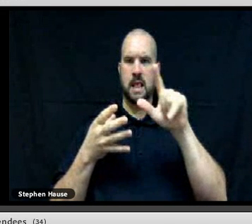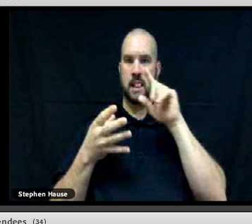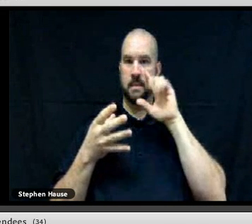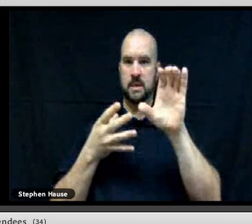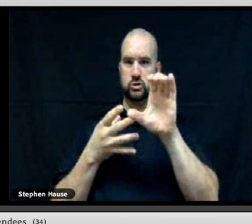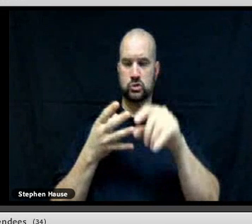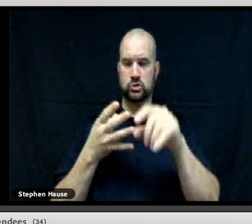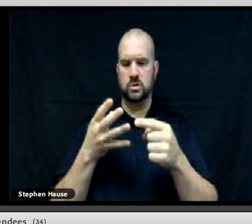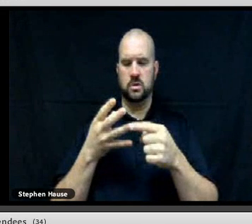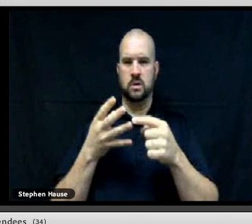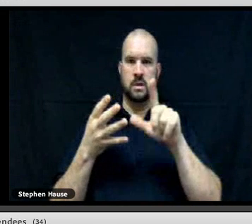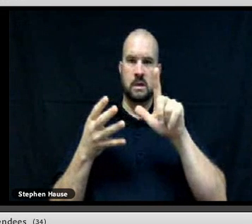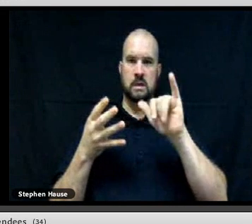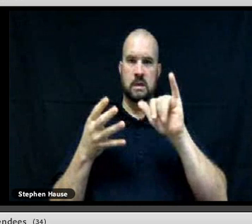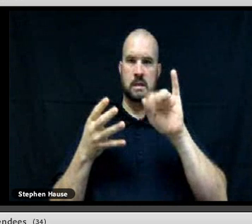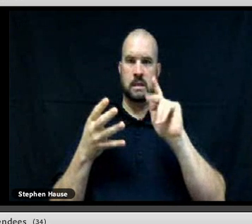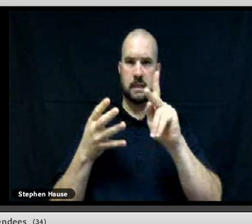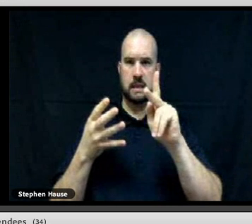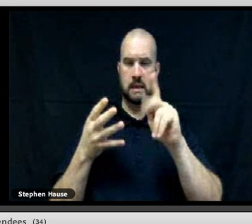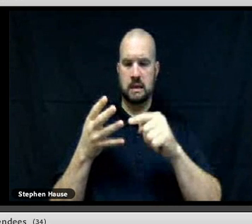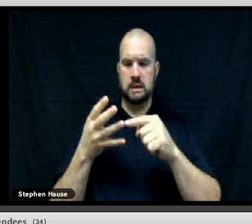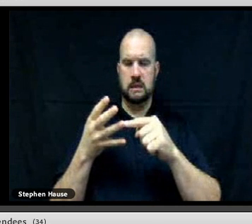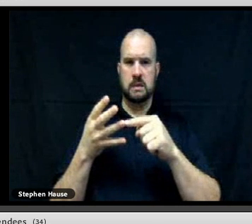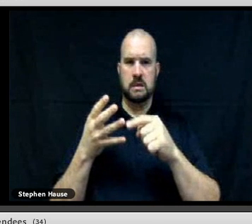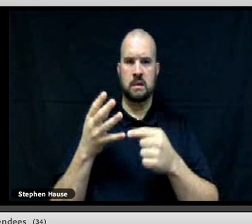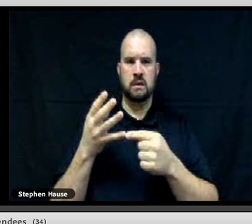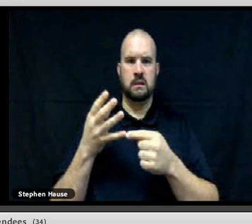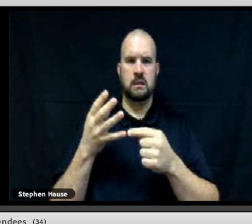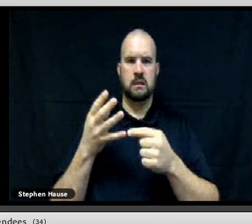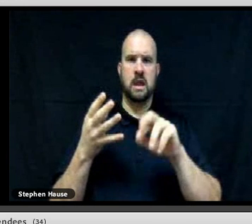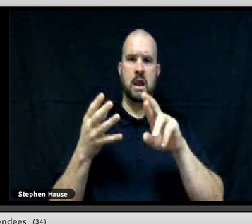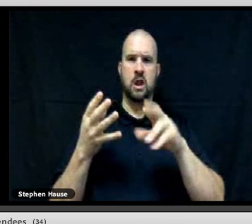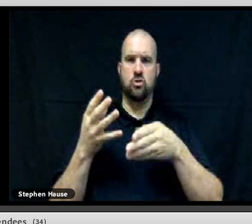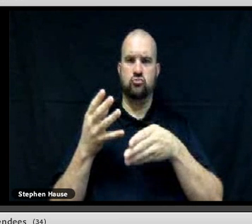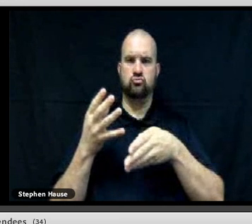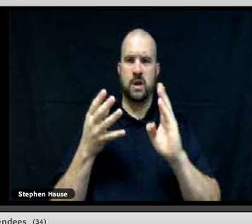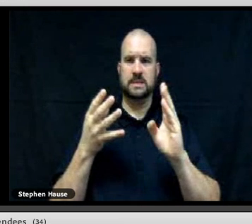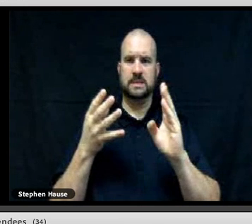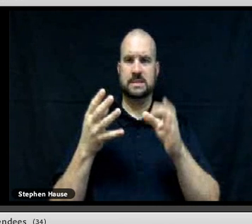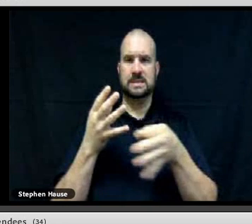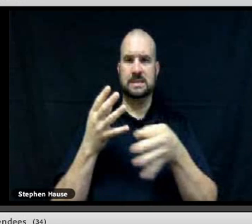and you have to have a Rights Statement. Uh, but we really hope that you have more than that in order to be --